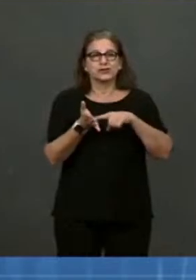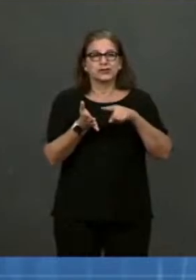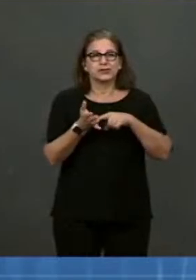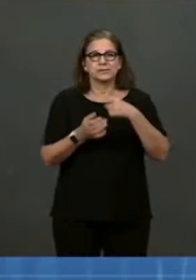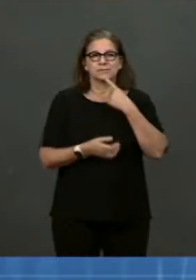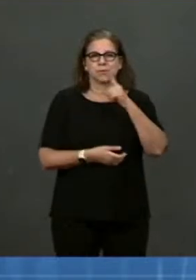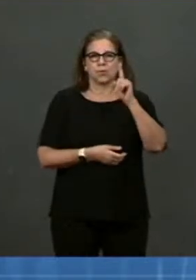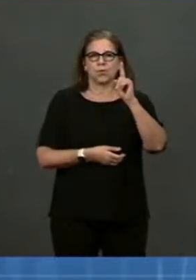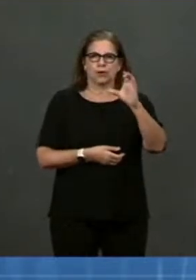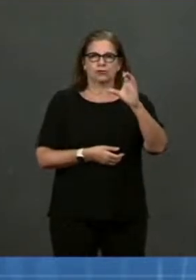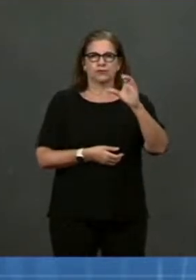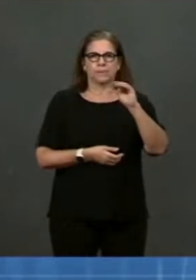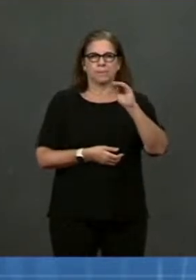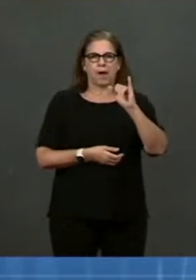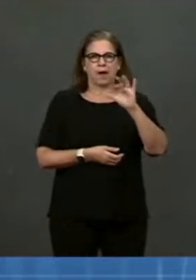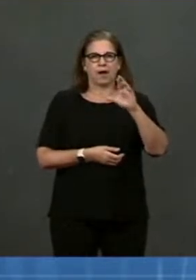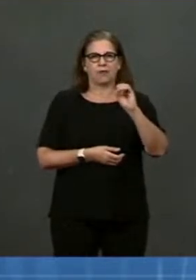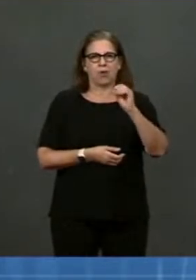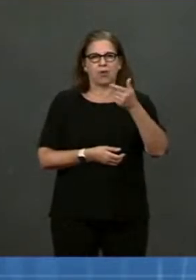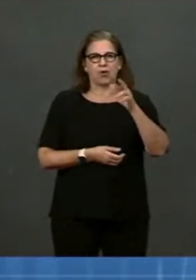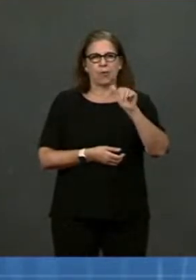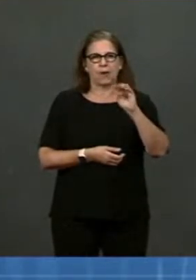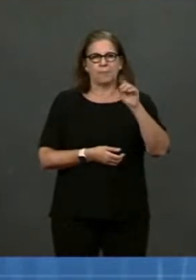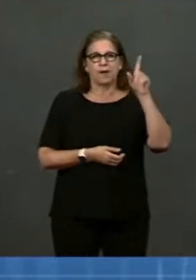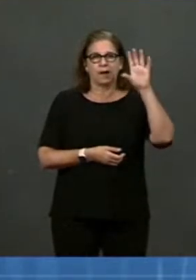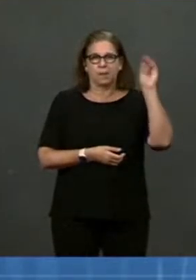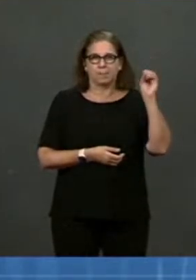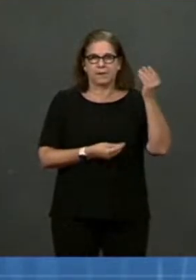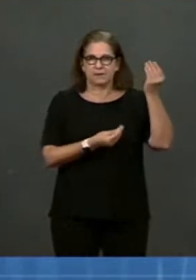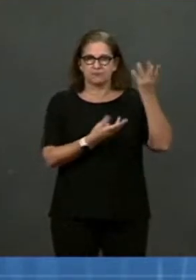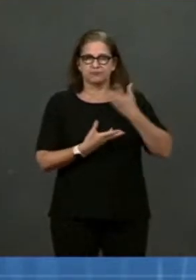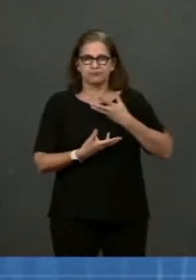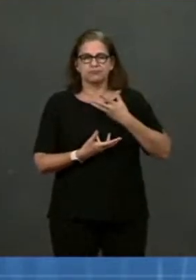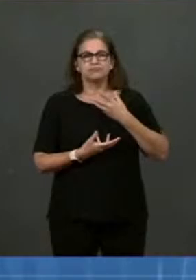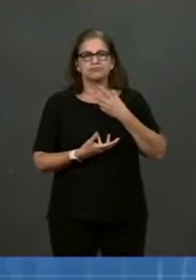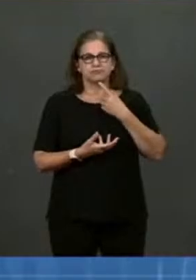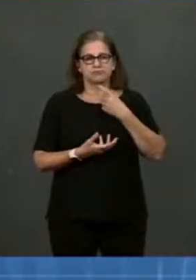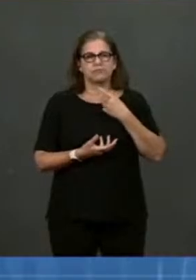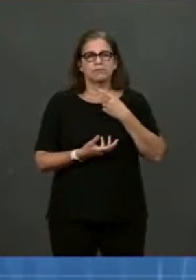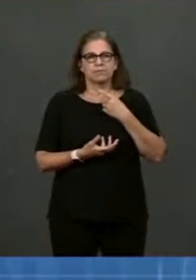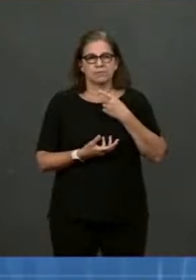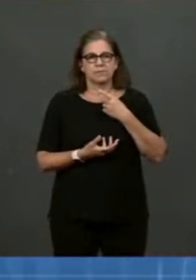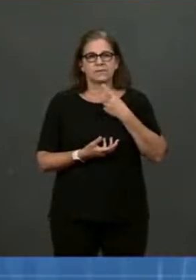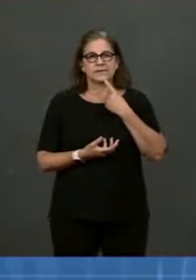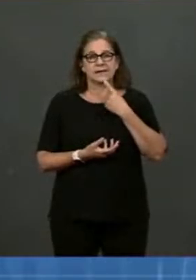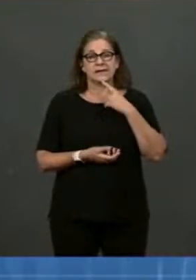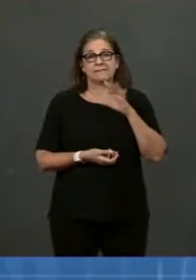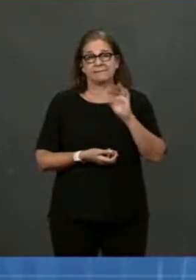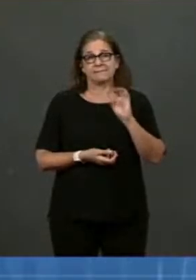YOU FIRST AND THE DATAWE GOT ON THE STUDY THAT THEY DID ON